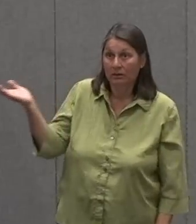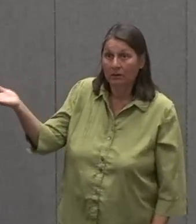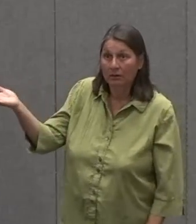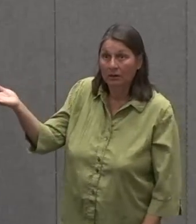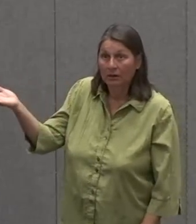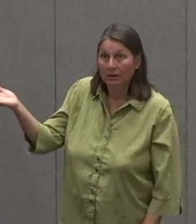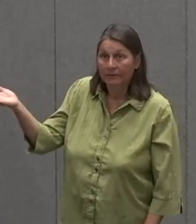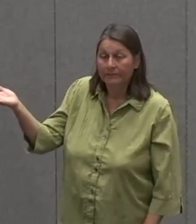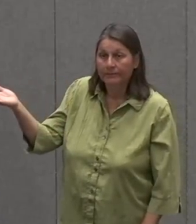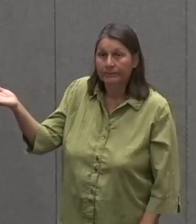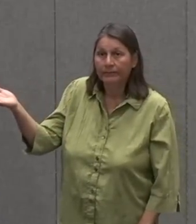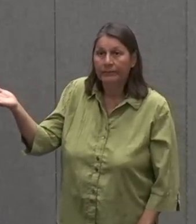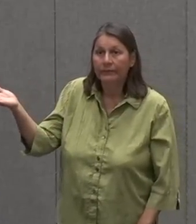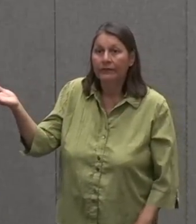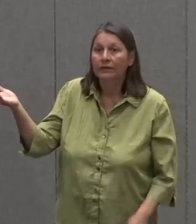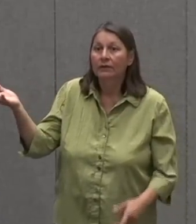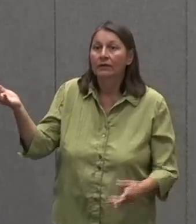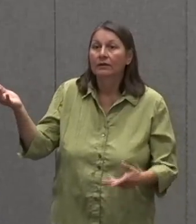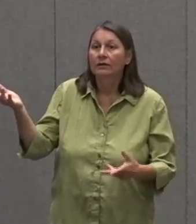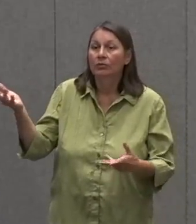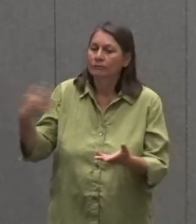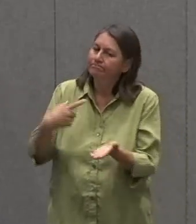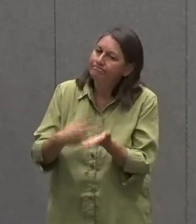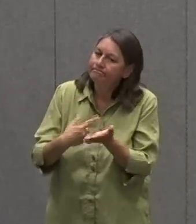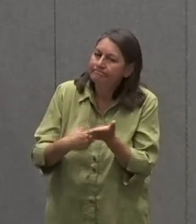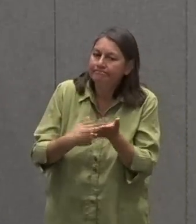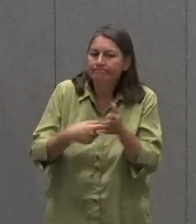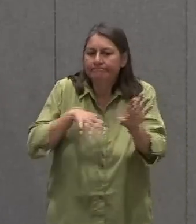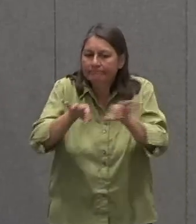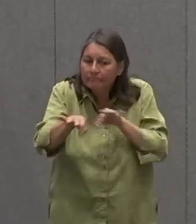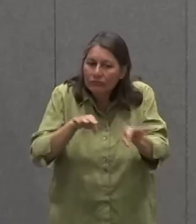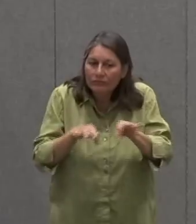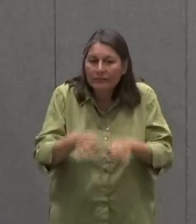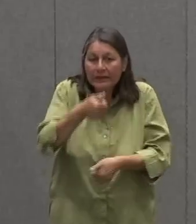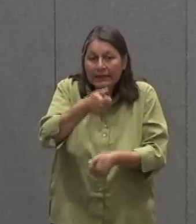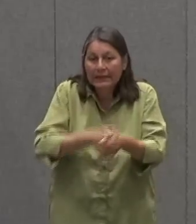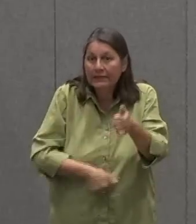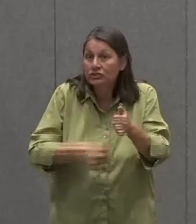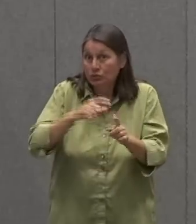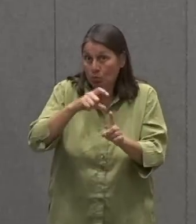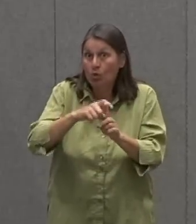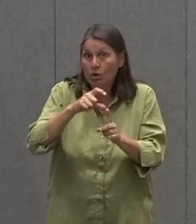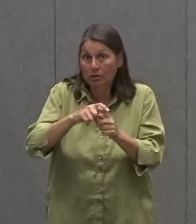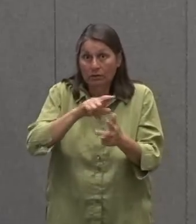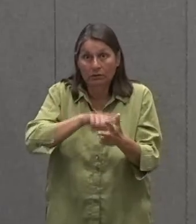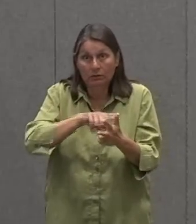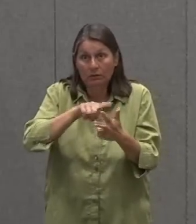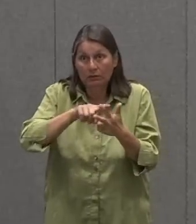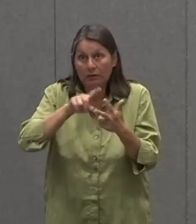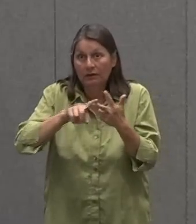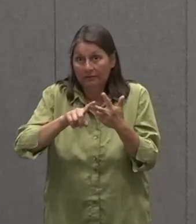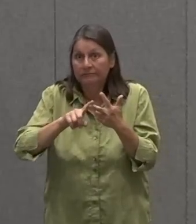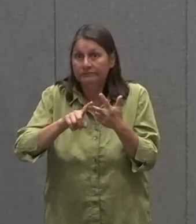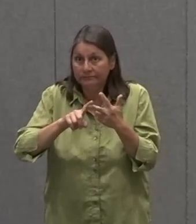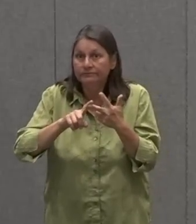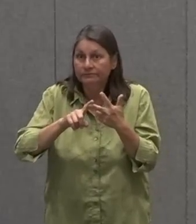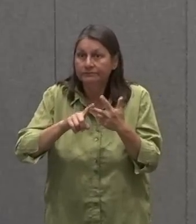and we may even be hearing some of them possibly in our story today. Well, I know we're gonna be talking more about them today